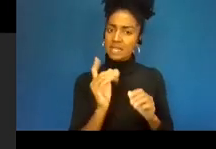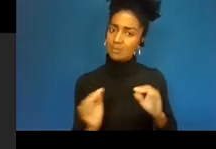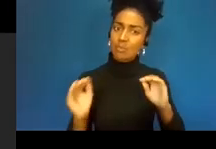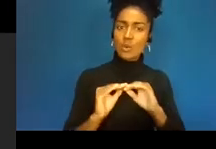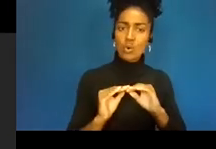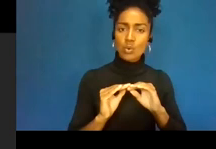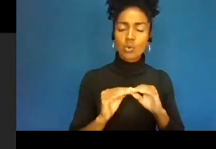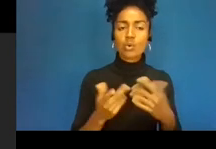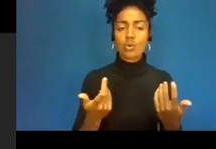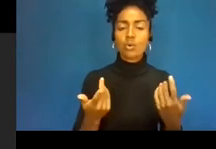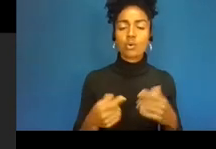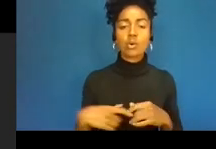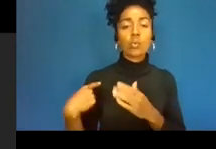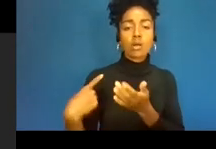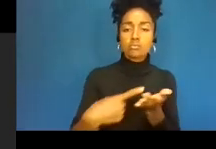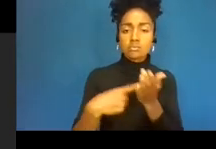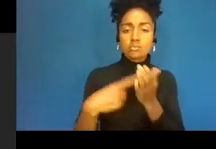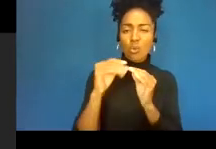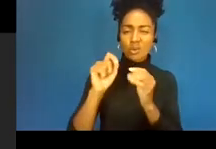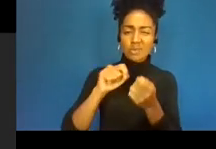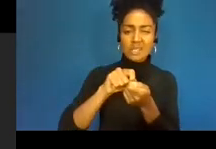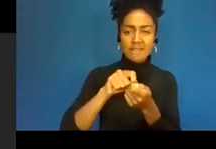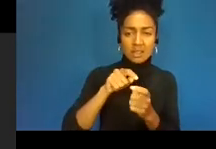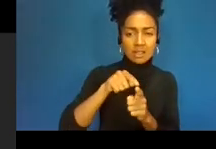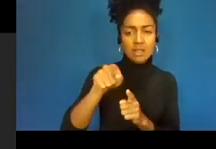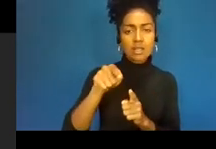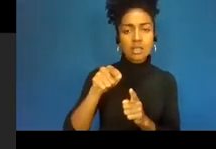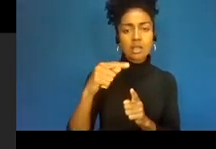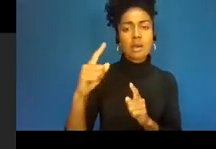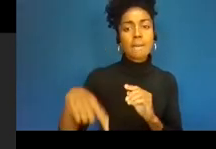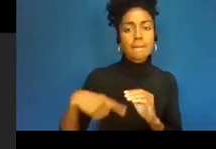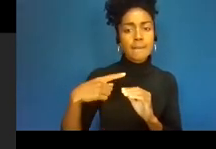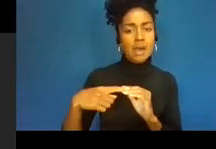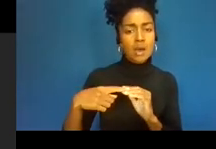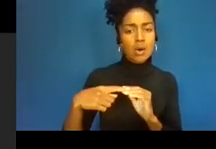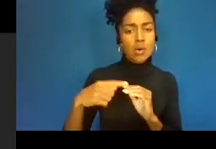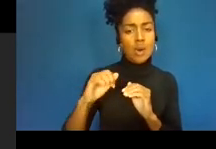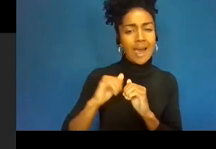And so we'll be talking more specifically about promoting racial justice. [audio cutting out]